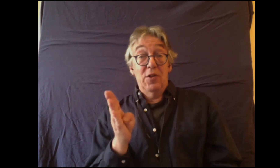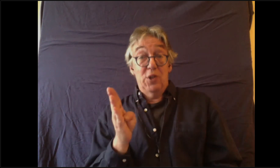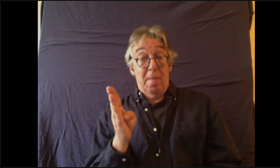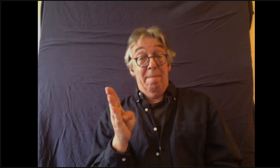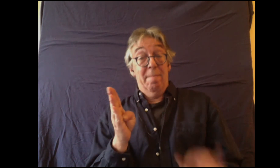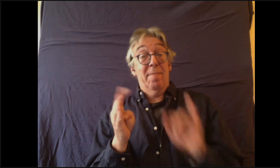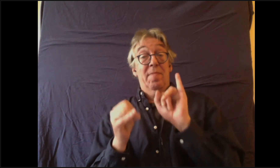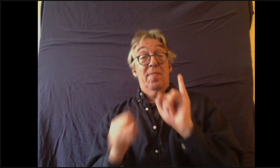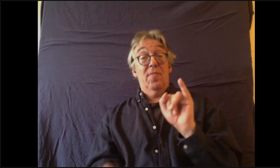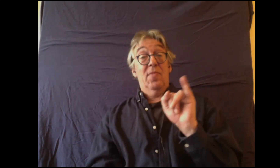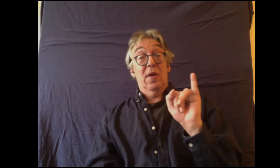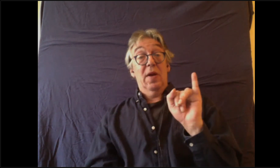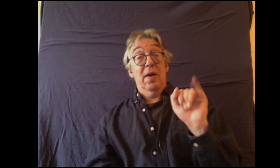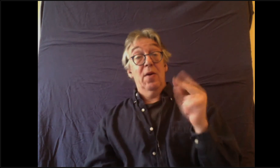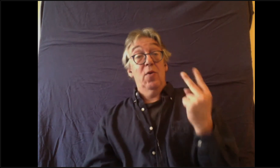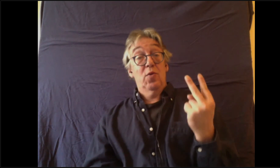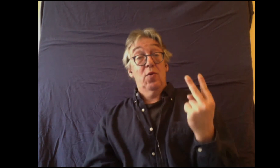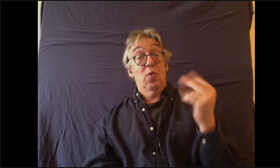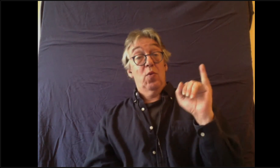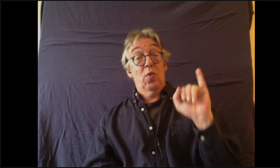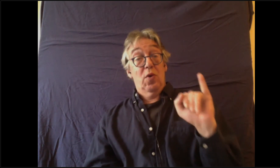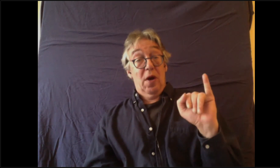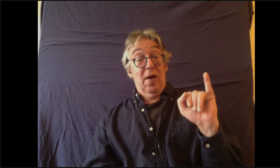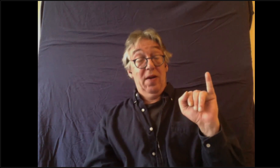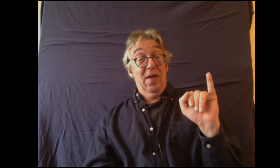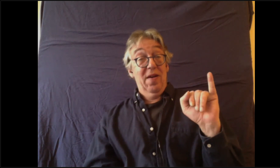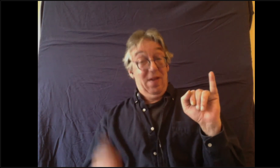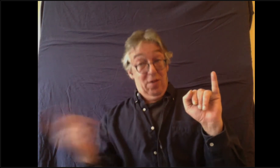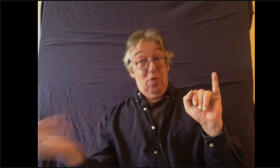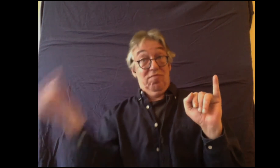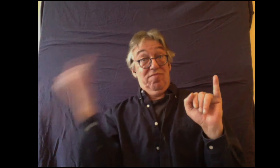and also the role of Kenyan DPOs on international cooperation?